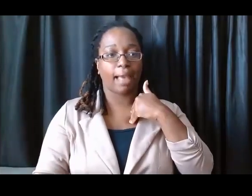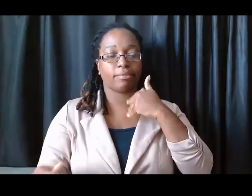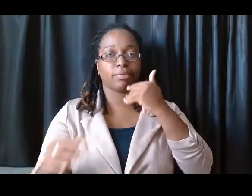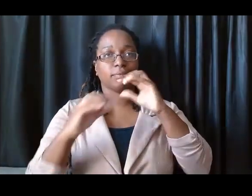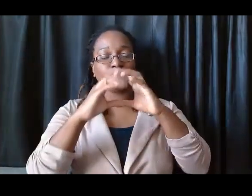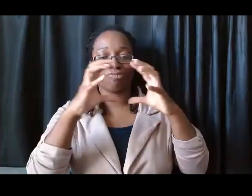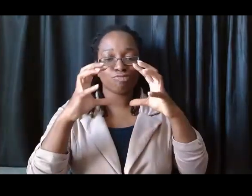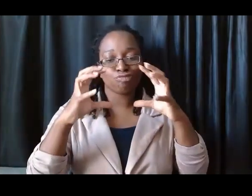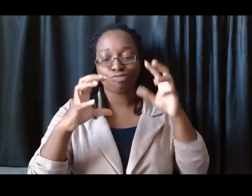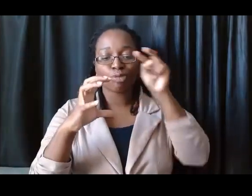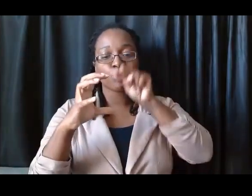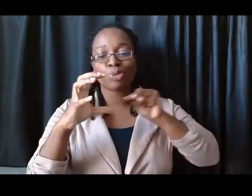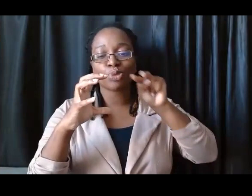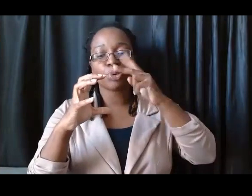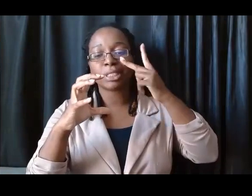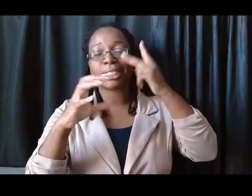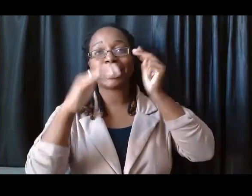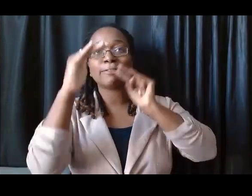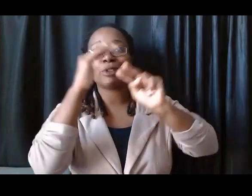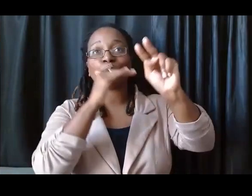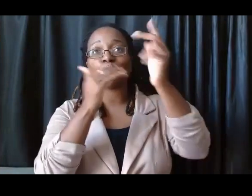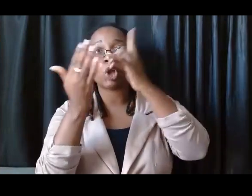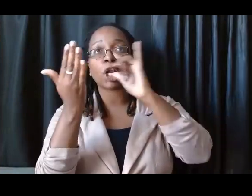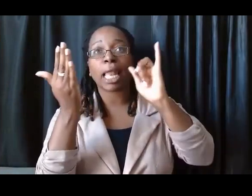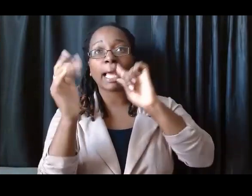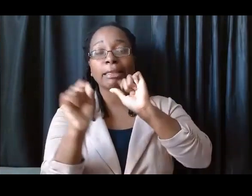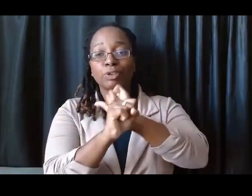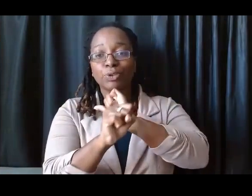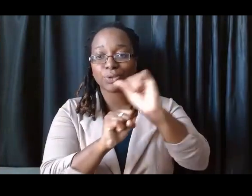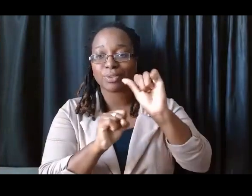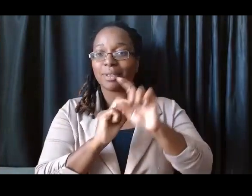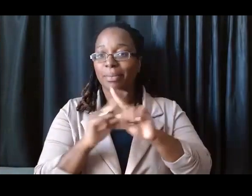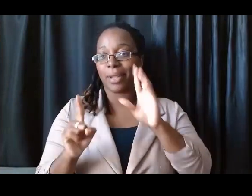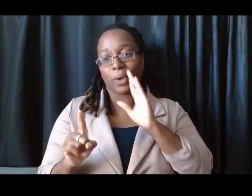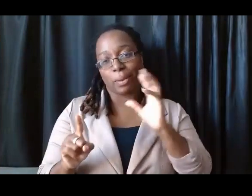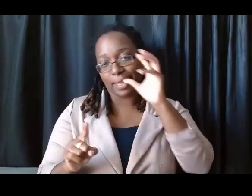there's no way for us to know for sure. It's going to be a guess no matter what.